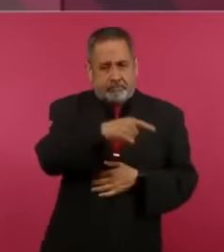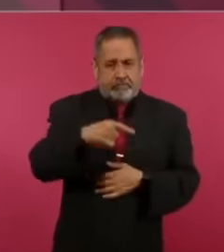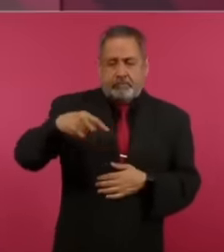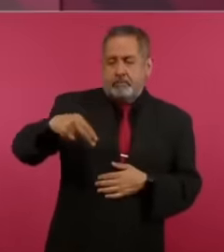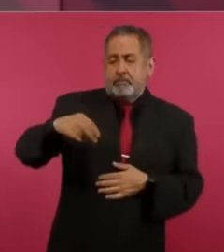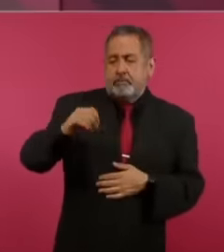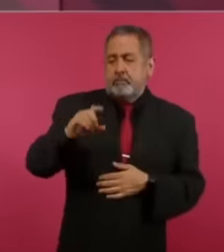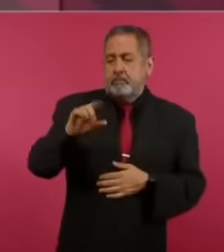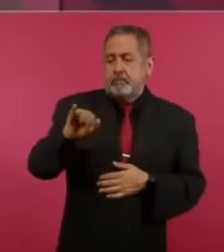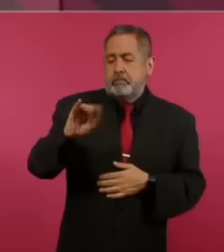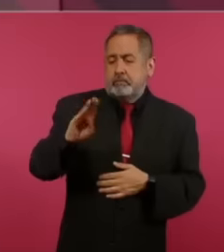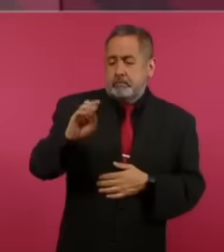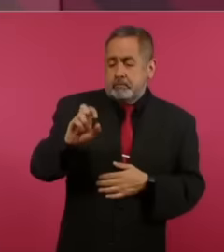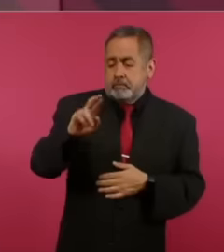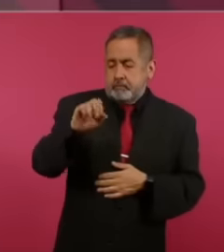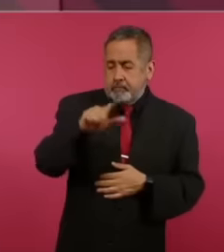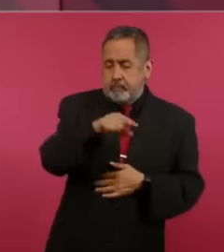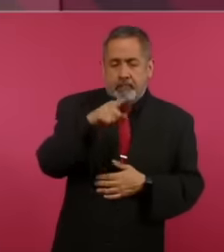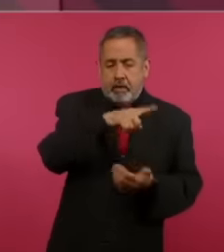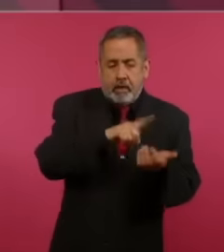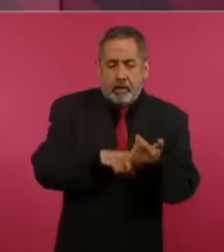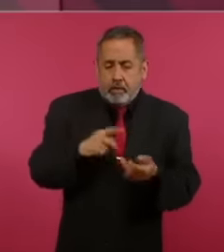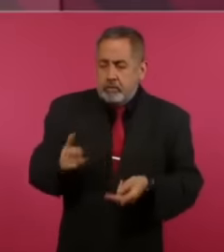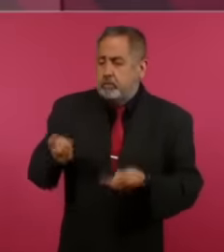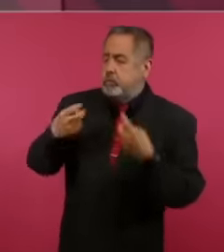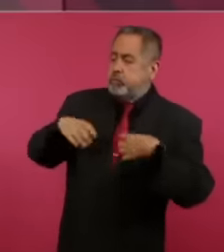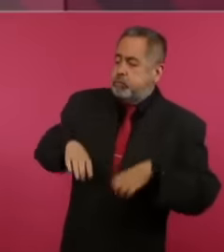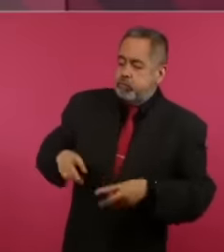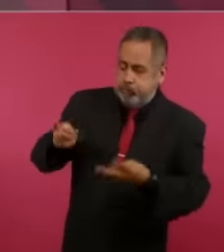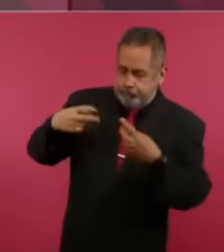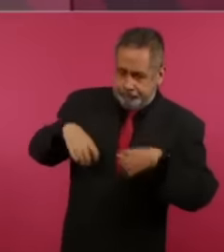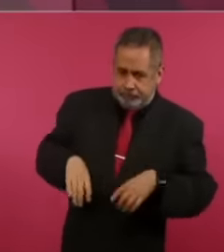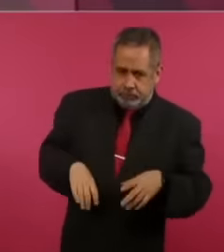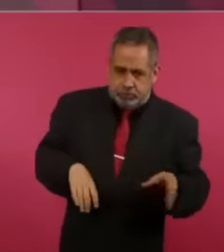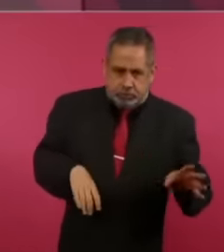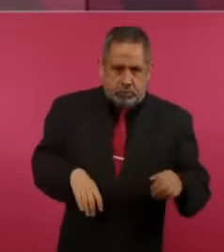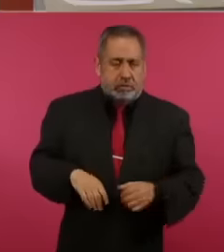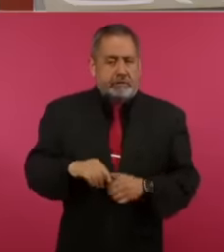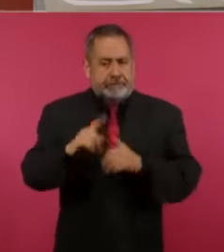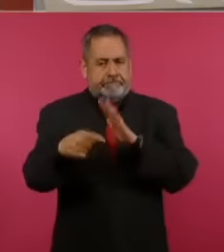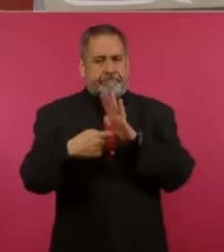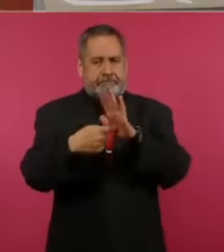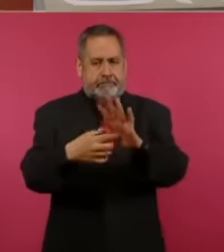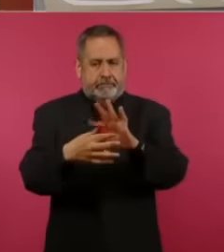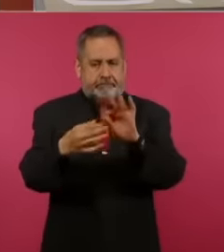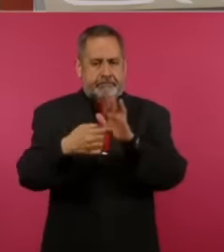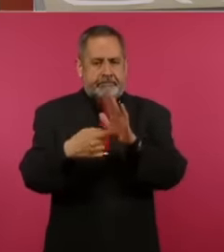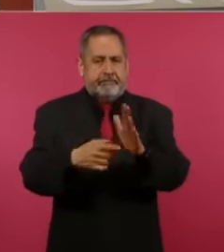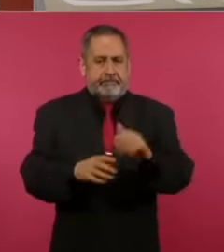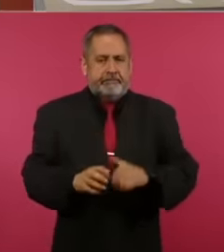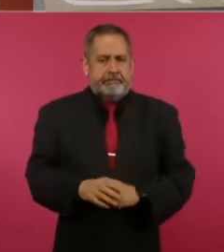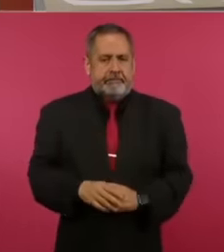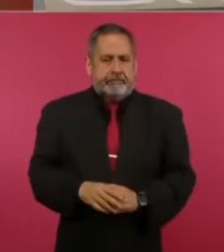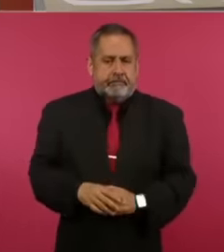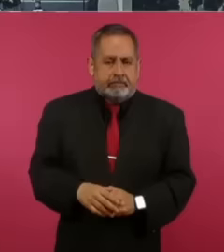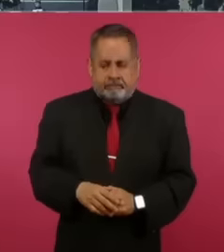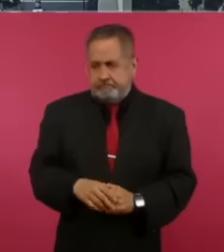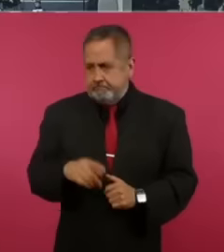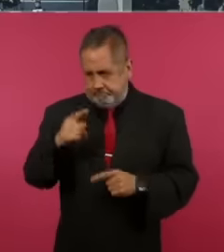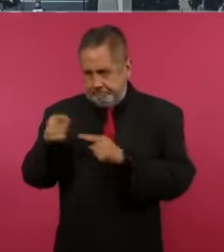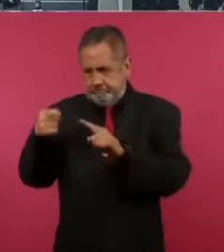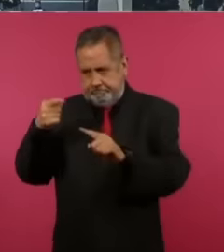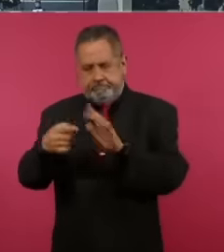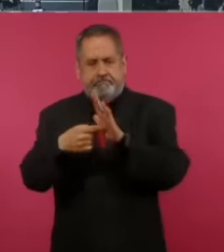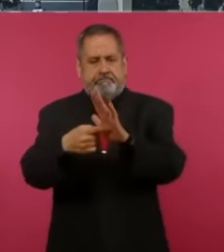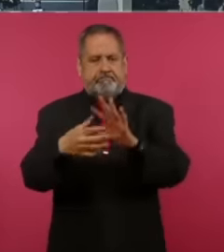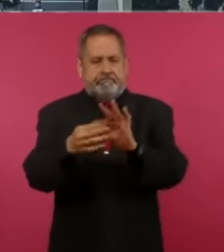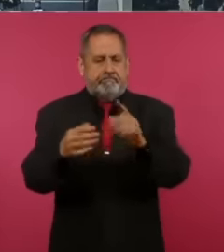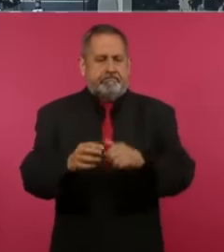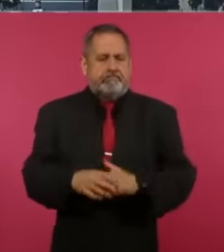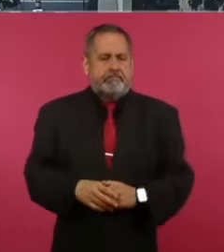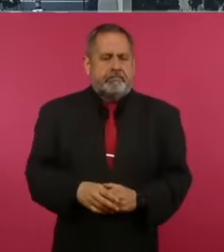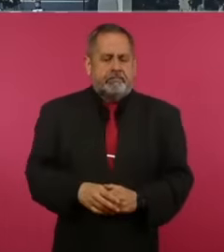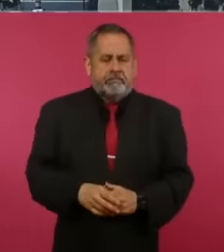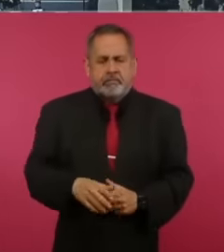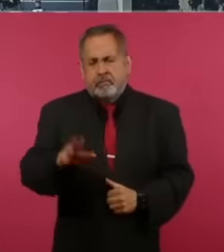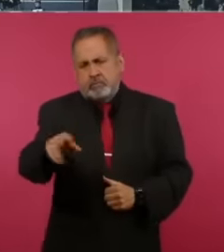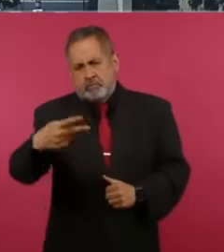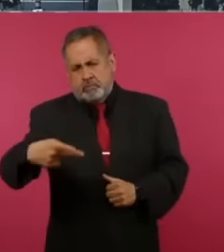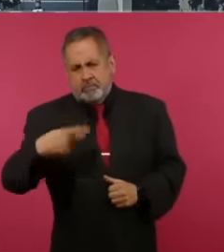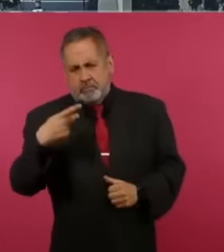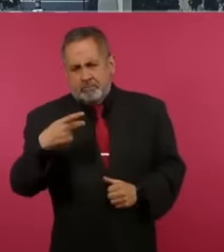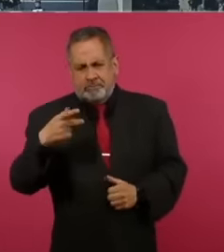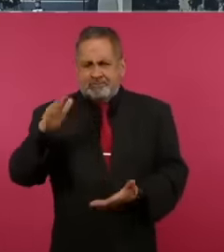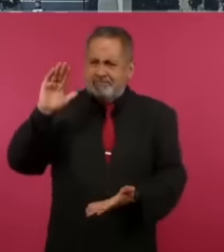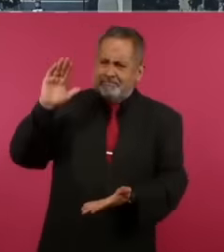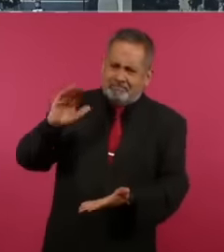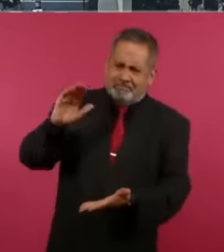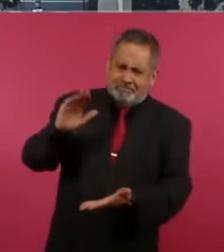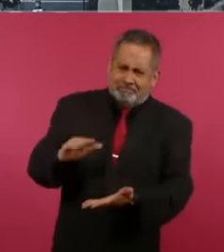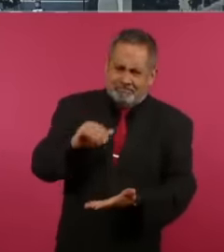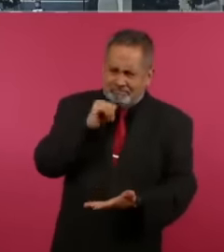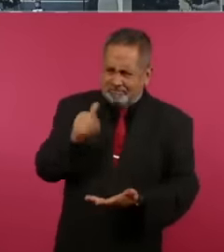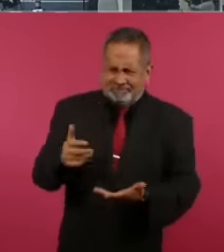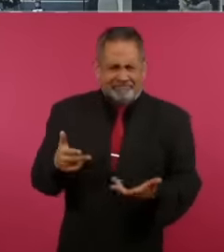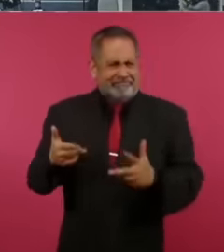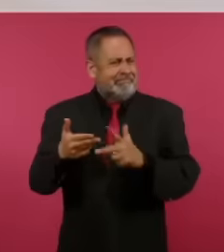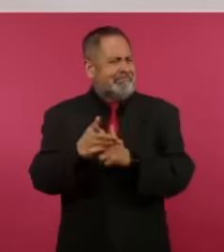looting, but I'm going to show you why we're going to that, why you say it's not going down or why. Now